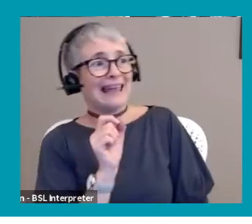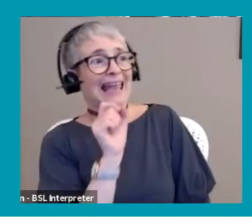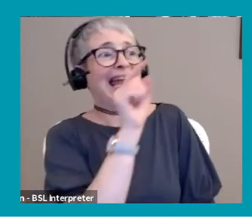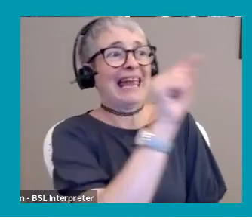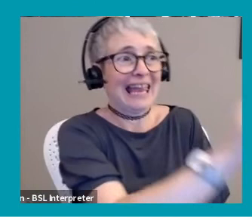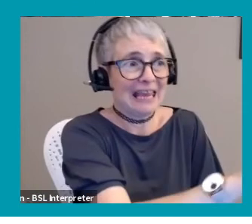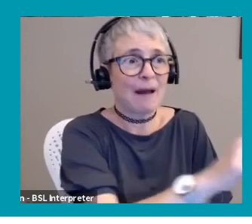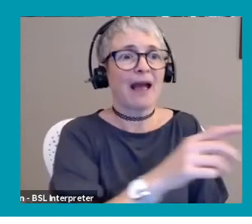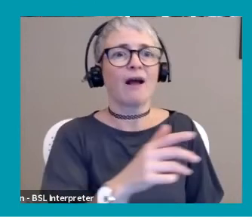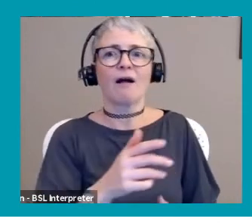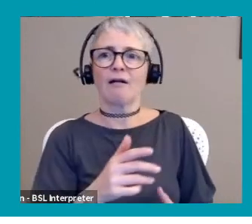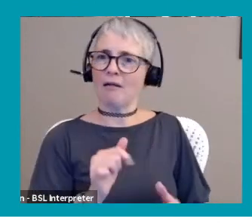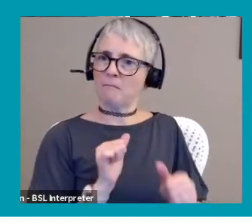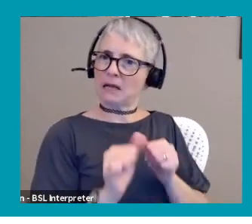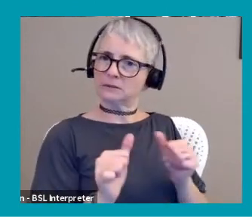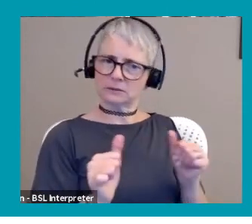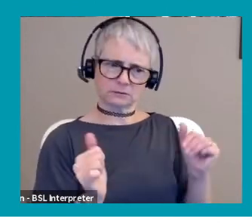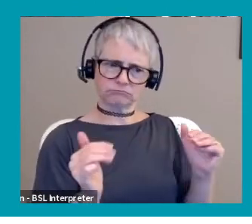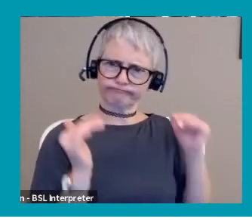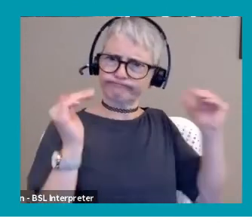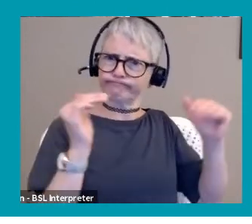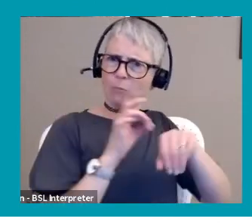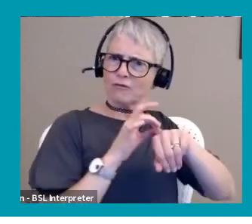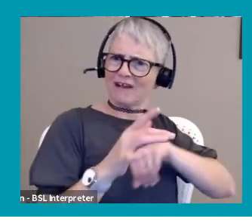voice you are applying for a job and it's your first contact with the organisation.